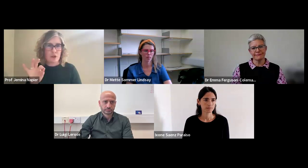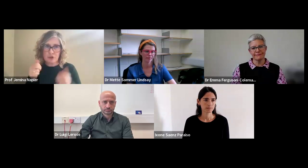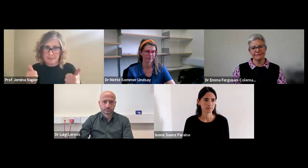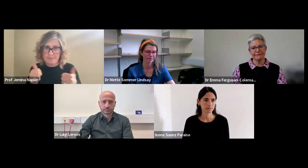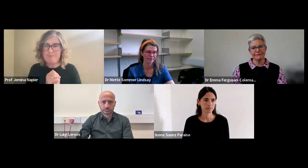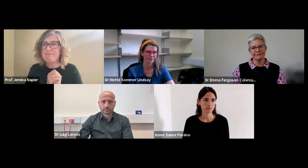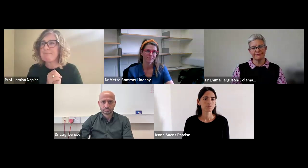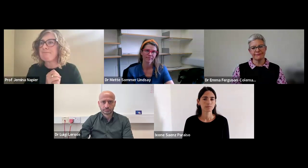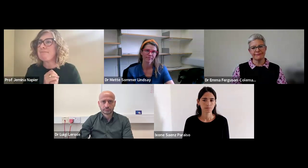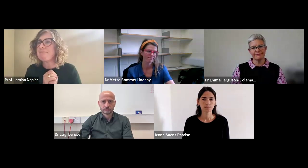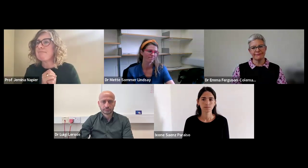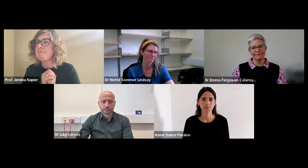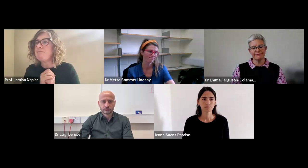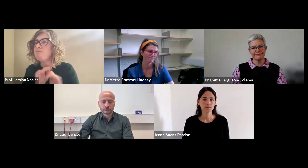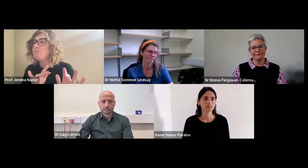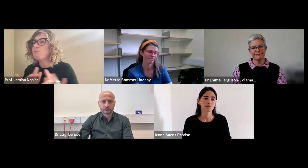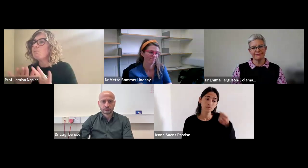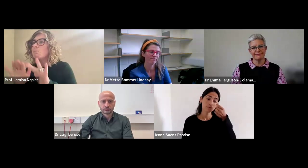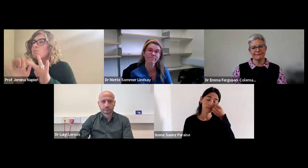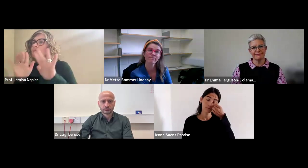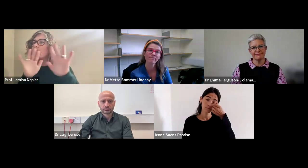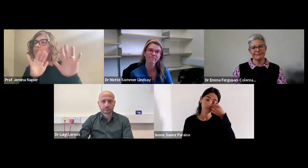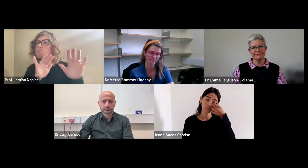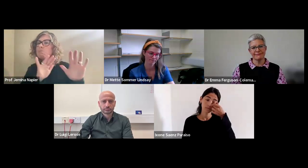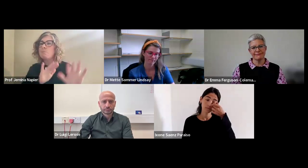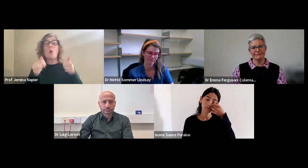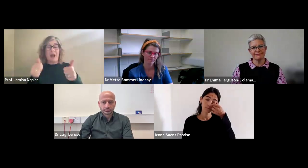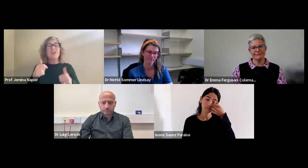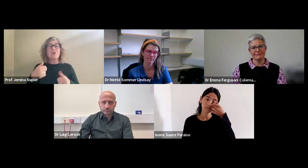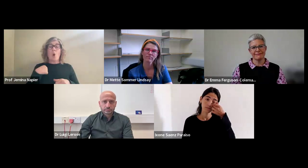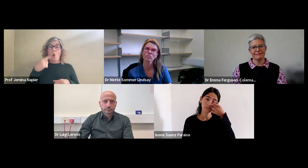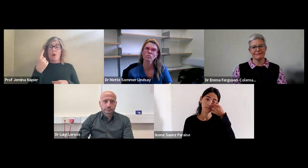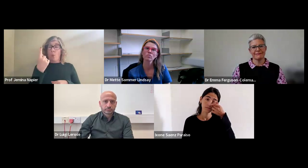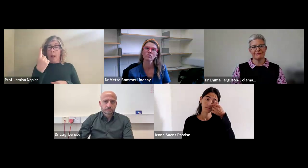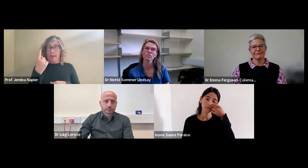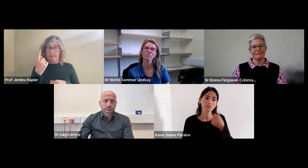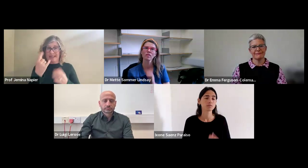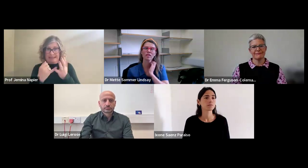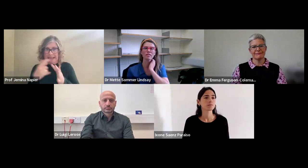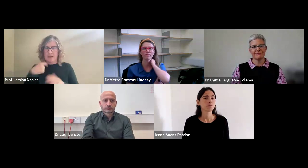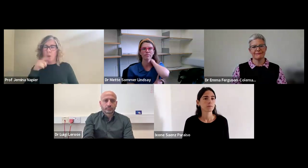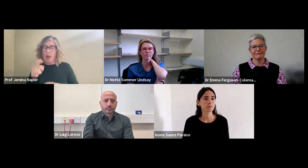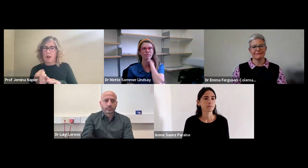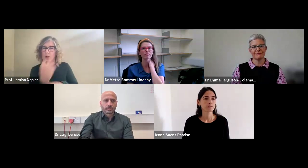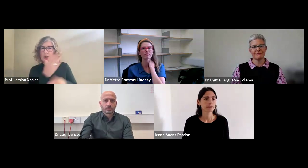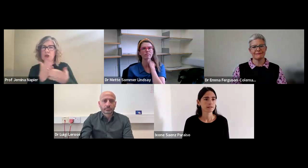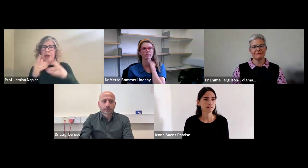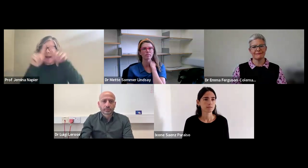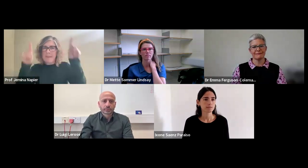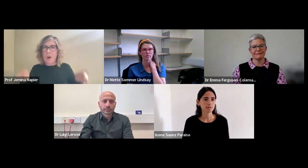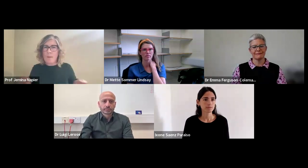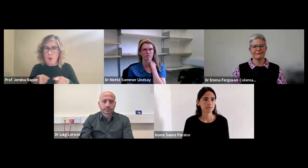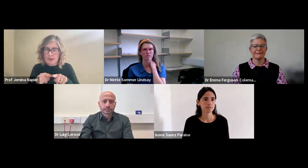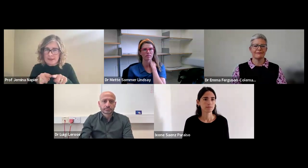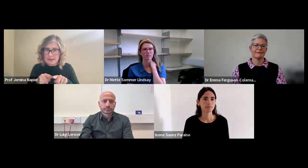won't be allowing spoken English questions for this webinar. Okay so in a moment I'm going to